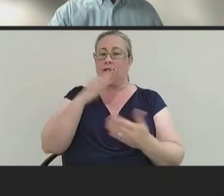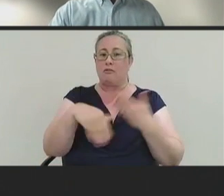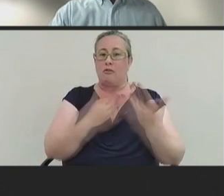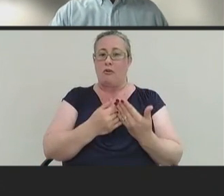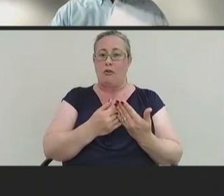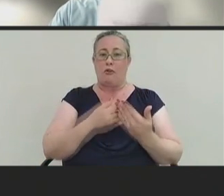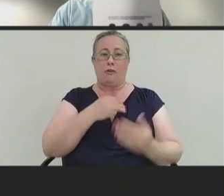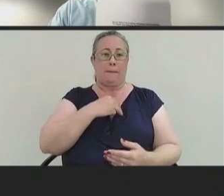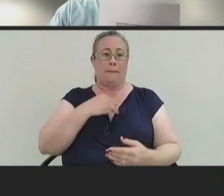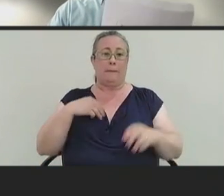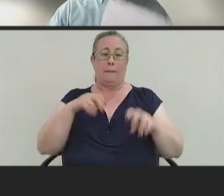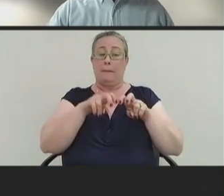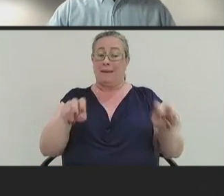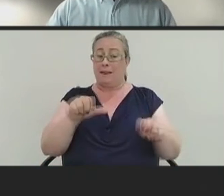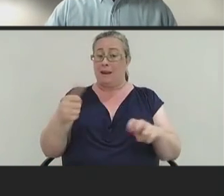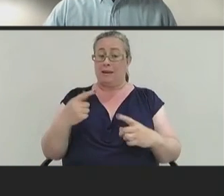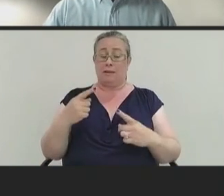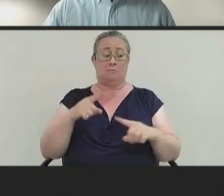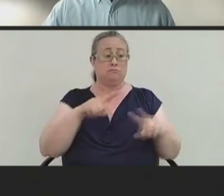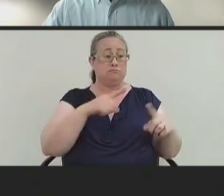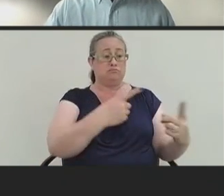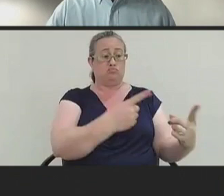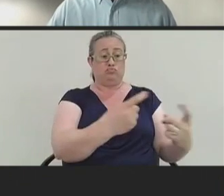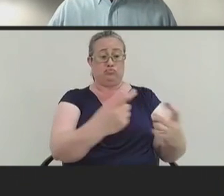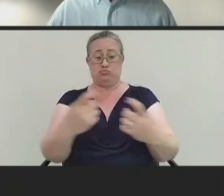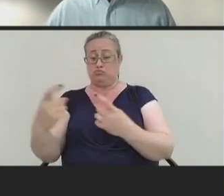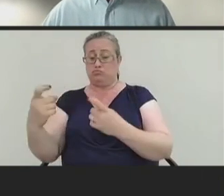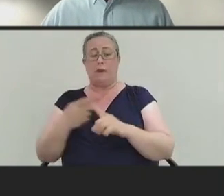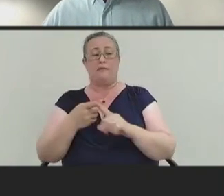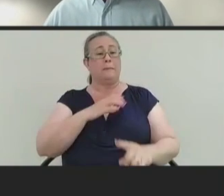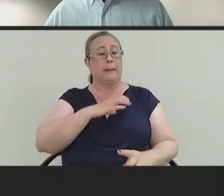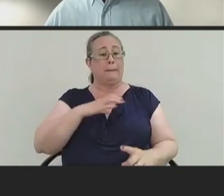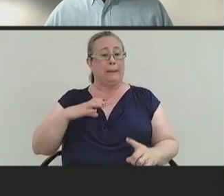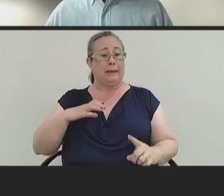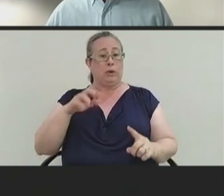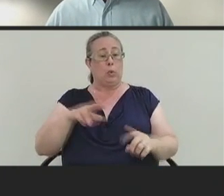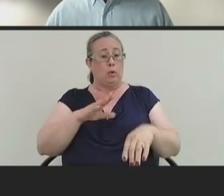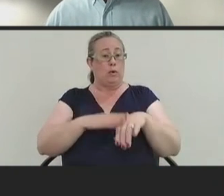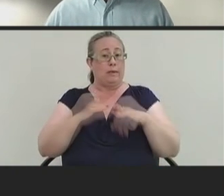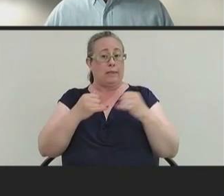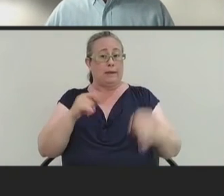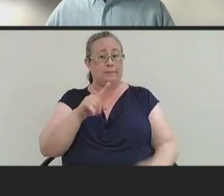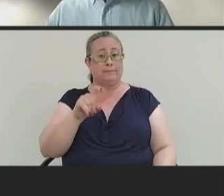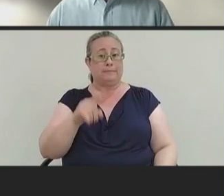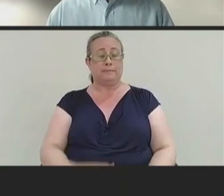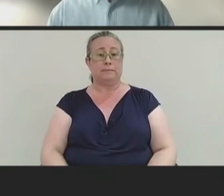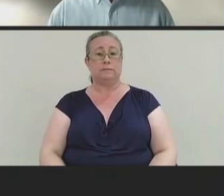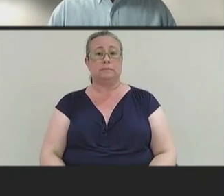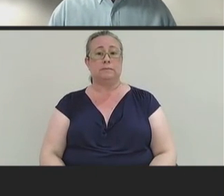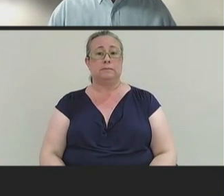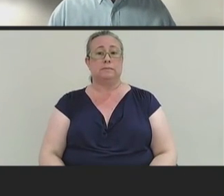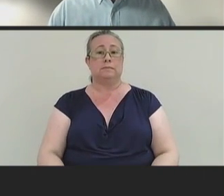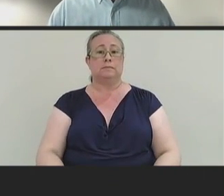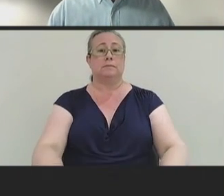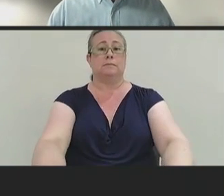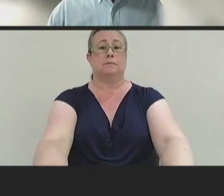any questions or comments from the members of the committee, either in the room or online? Molly?